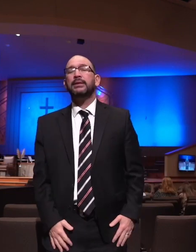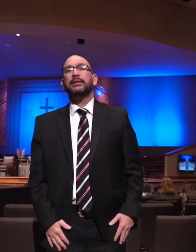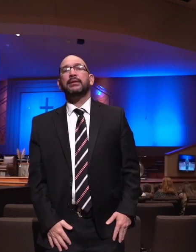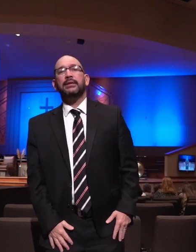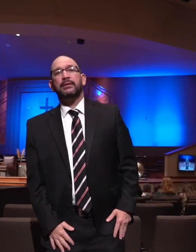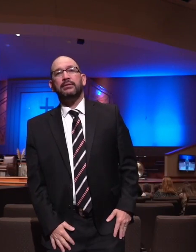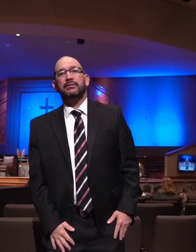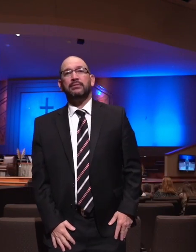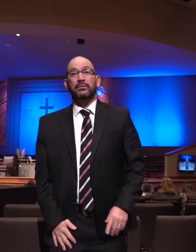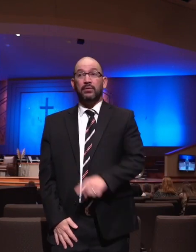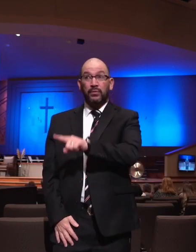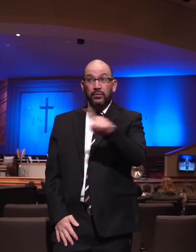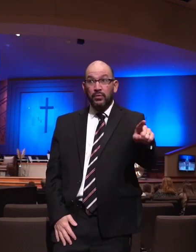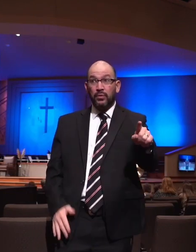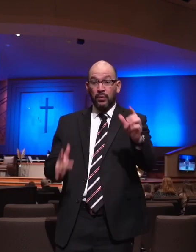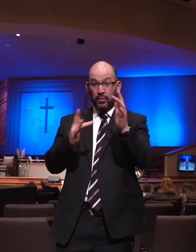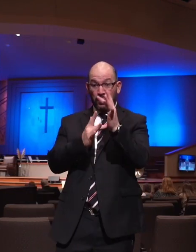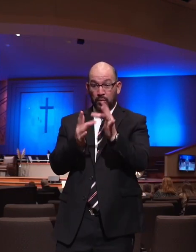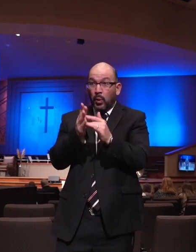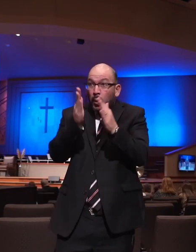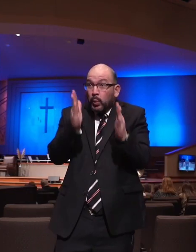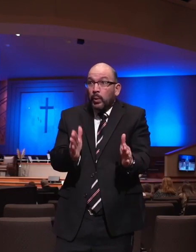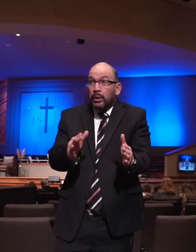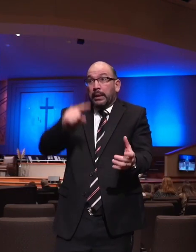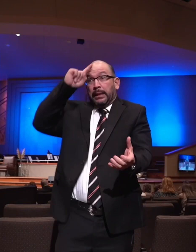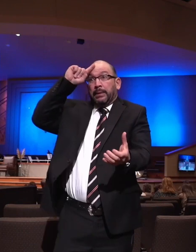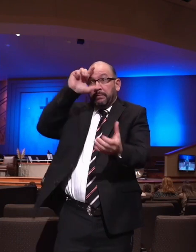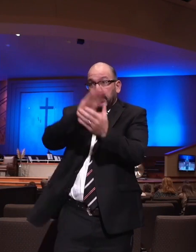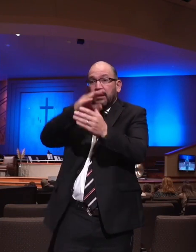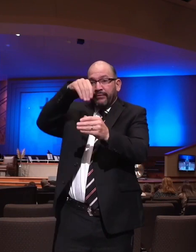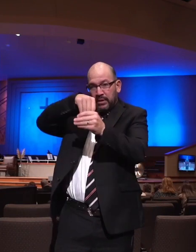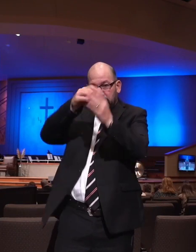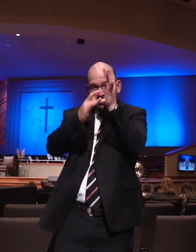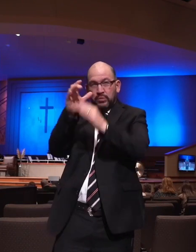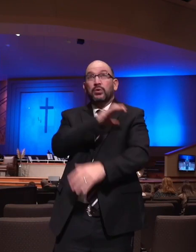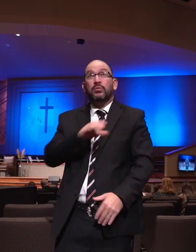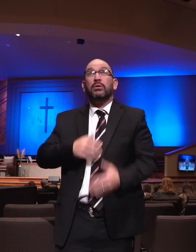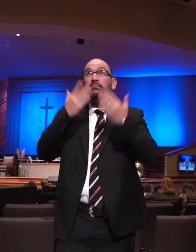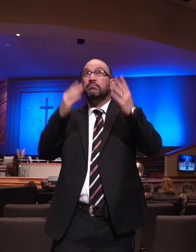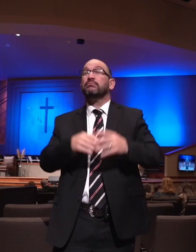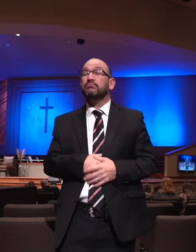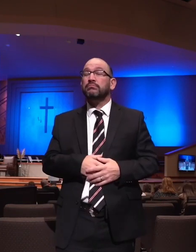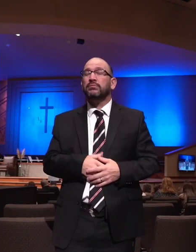and you are a believer in Jesus Christ I'd like to ask you